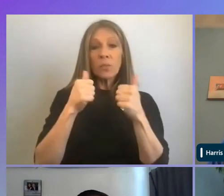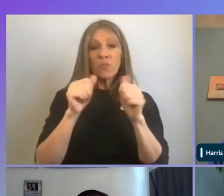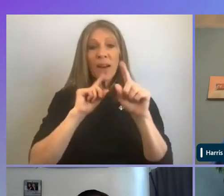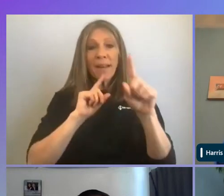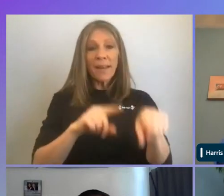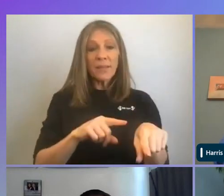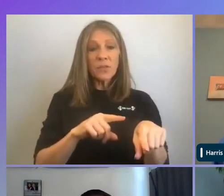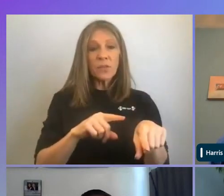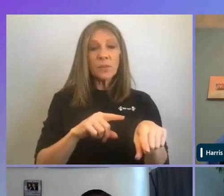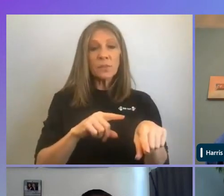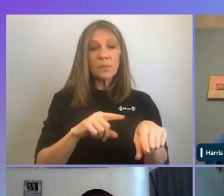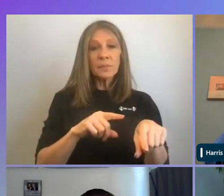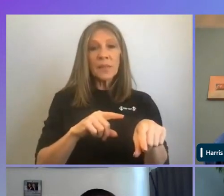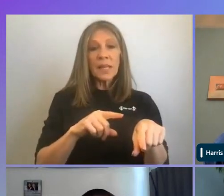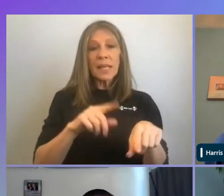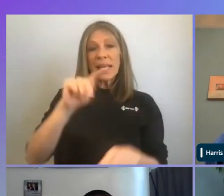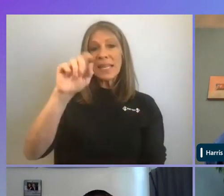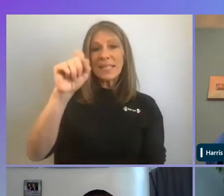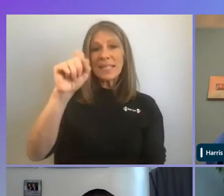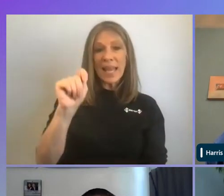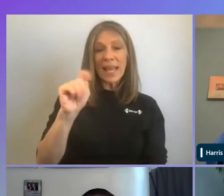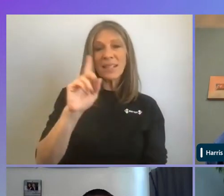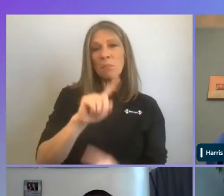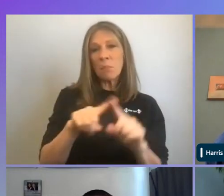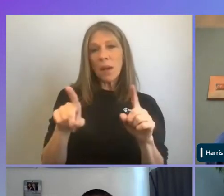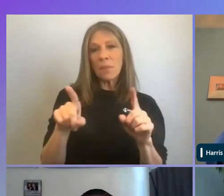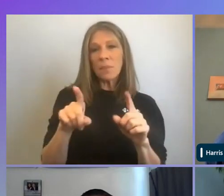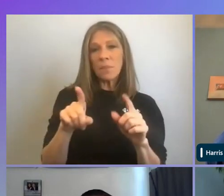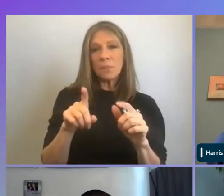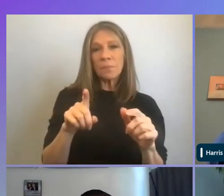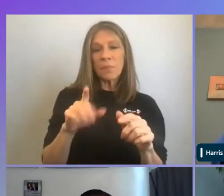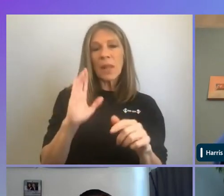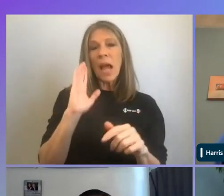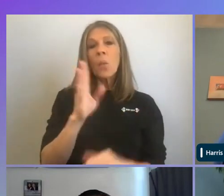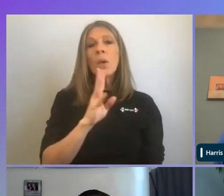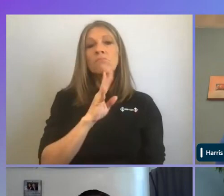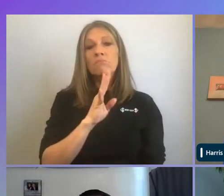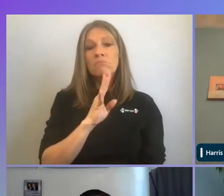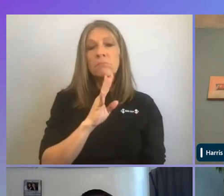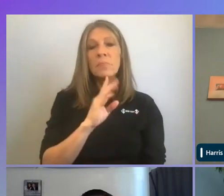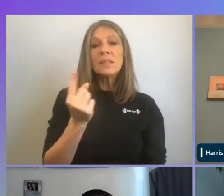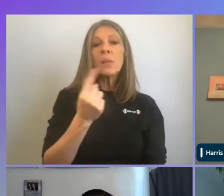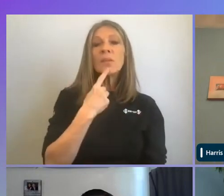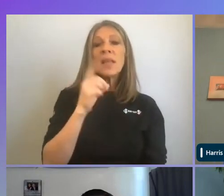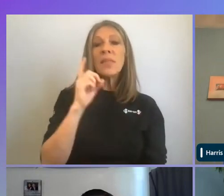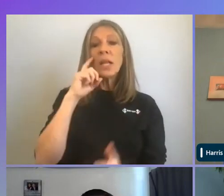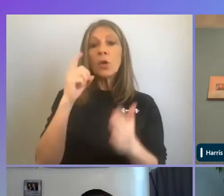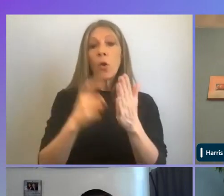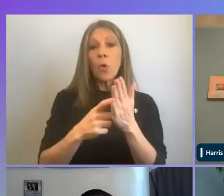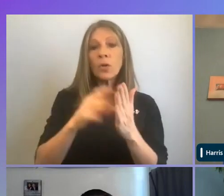text form, but I'll just verbalize those answers as well. Someone said they noticed that the Firefox extension doesn't